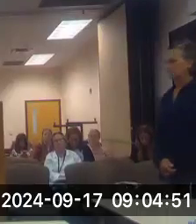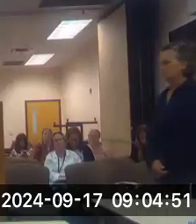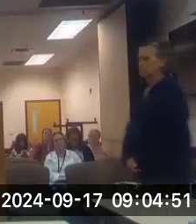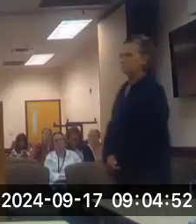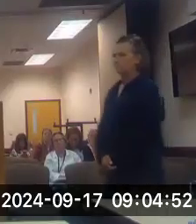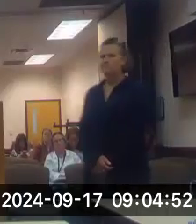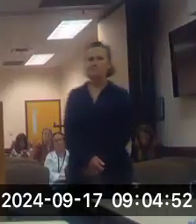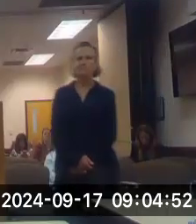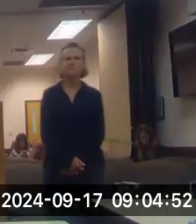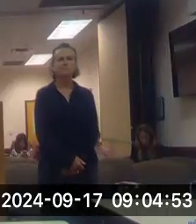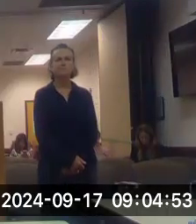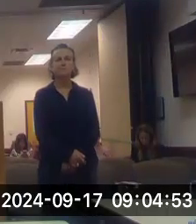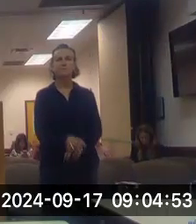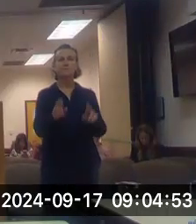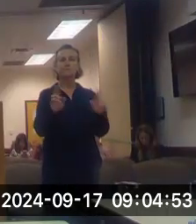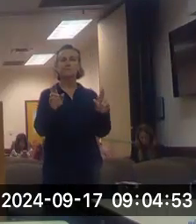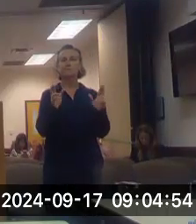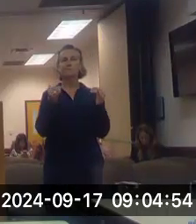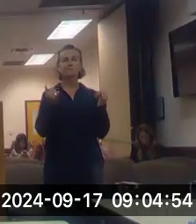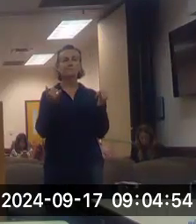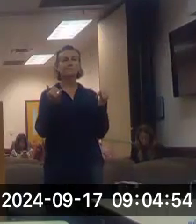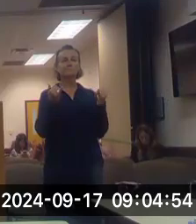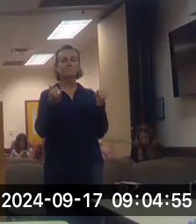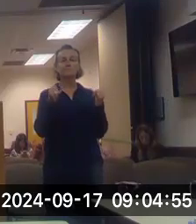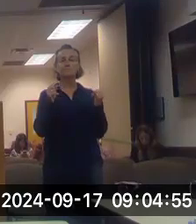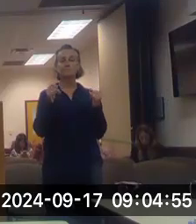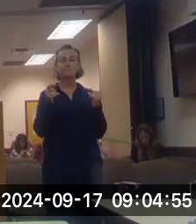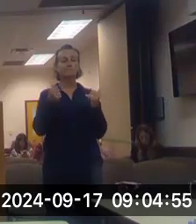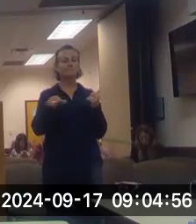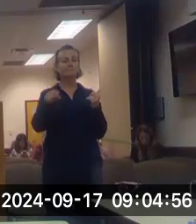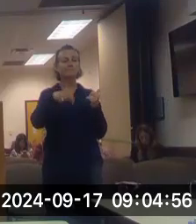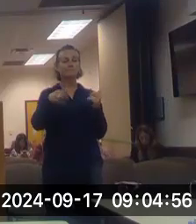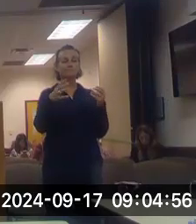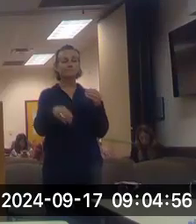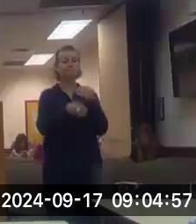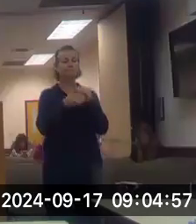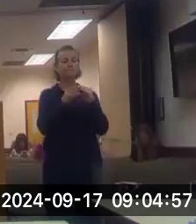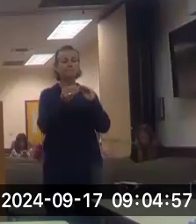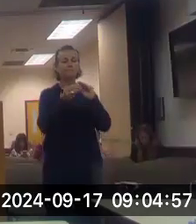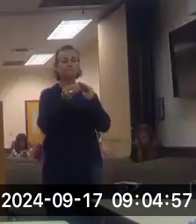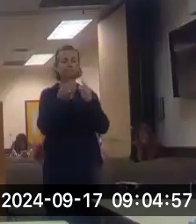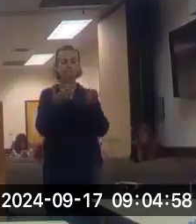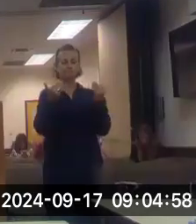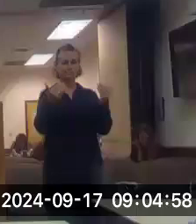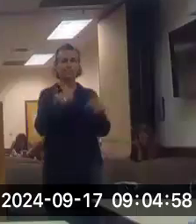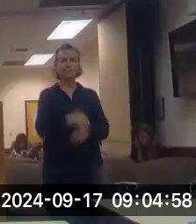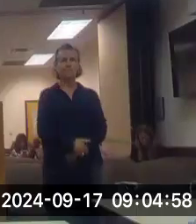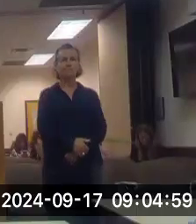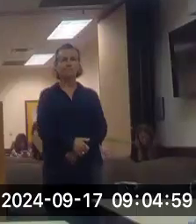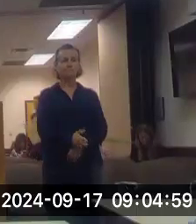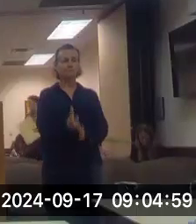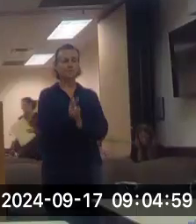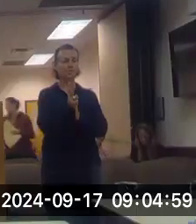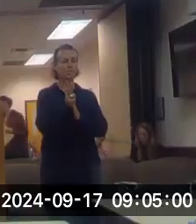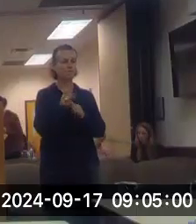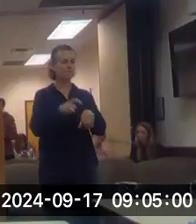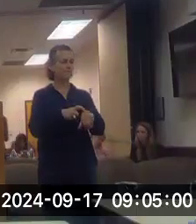Reginald Parson: Alright. So now, at this time. If there's anyone who wishes to offer a public comment, please feel free to do so, and the 3 min clock will begin